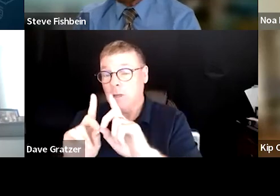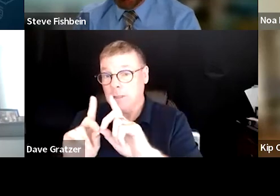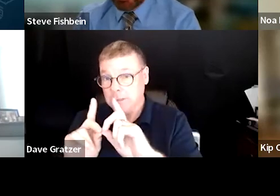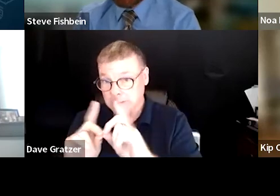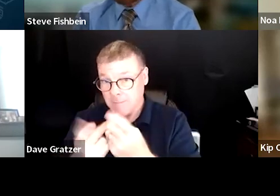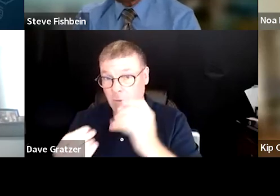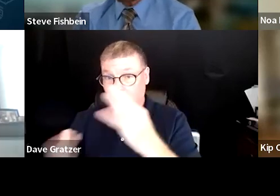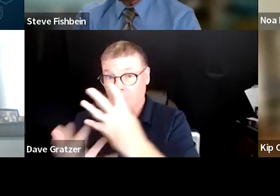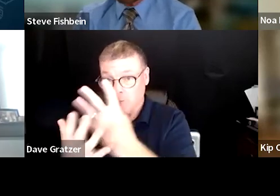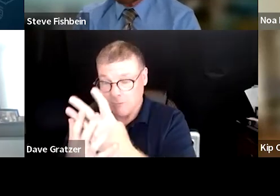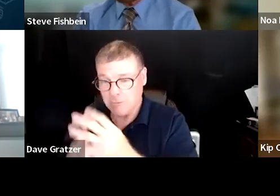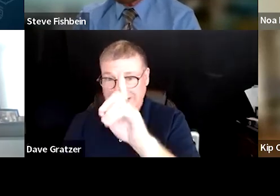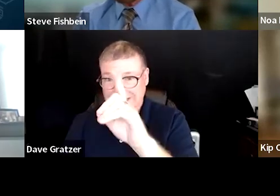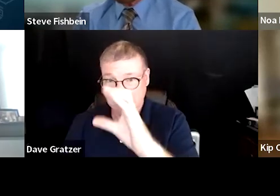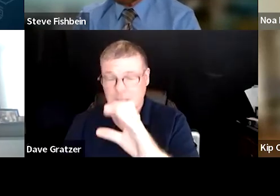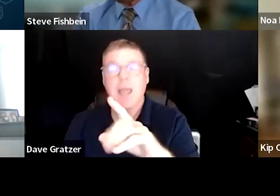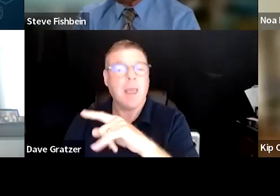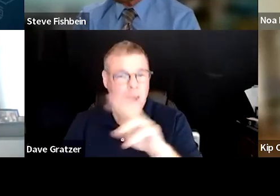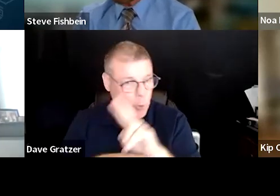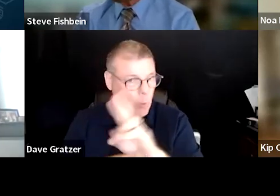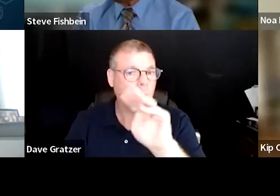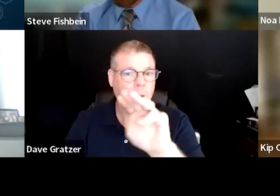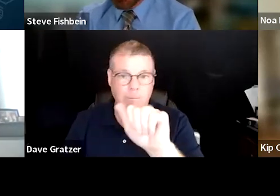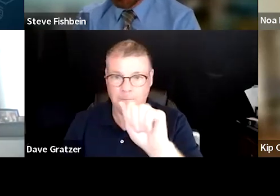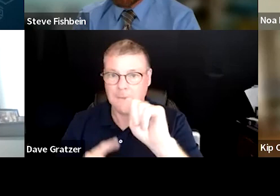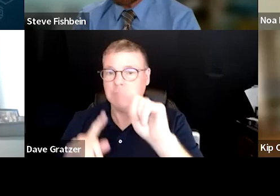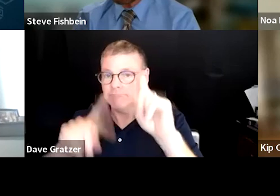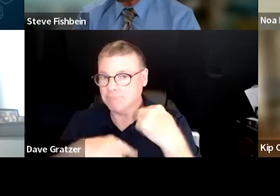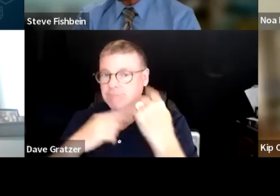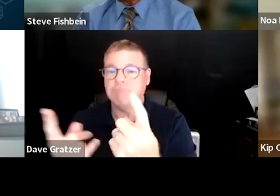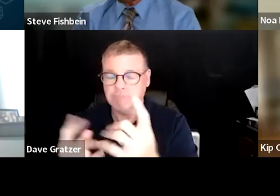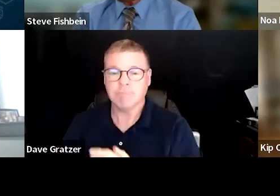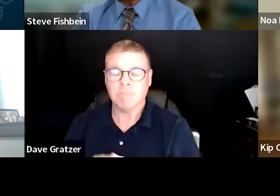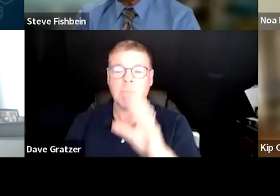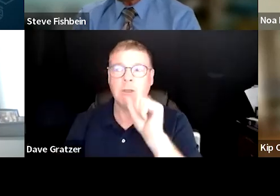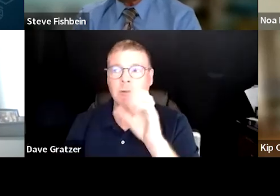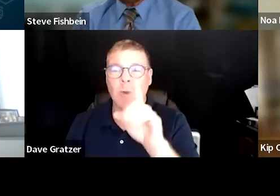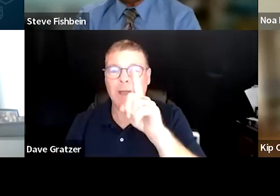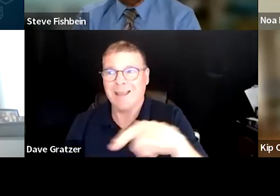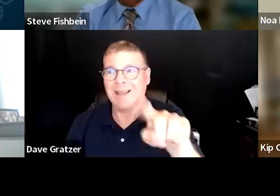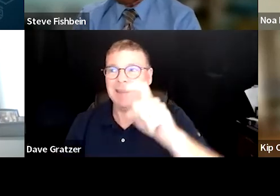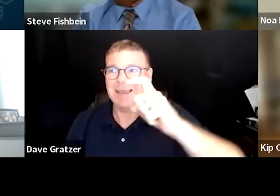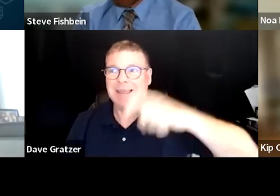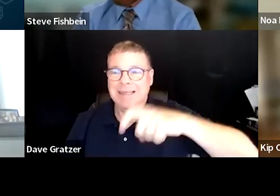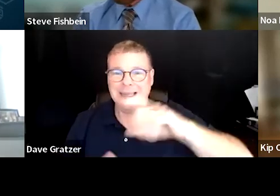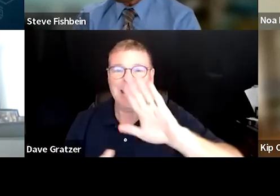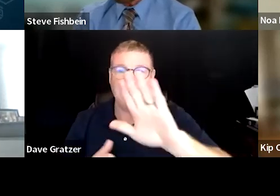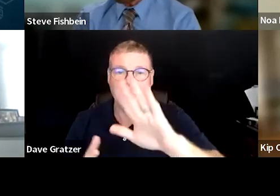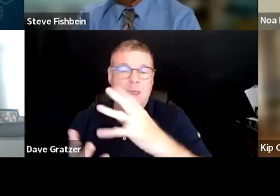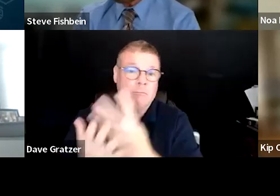who also uses MAT and has been doing that for a while. So they need their corrections officers trained as well,